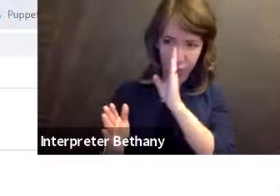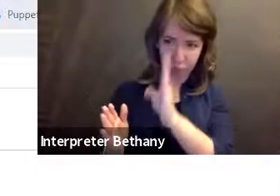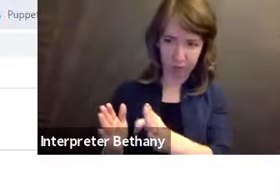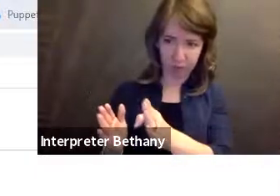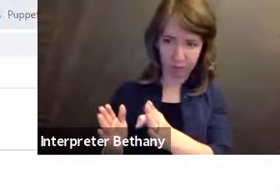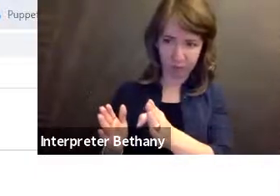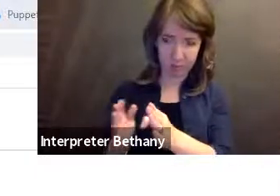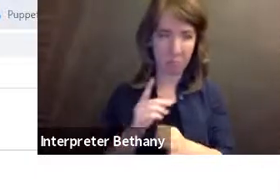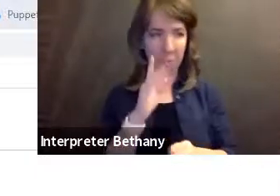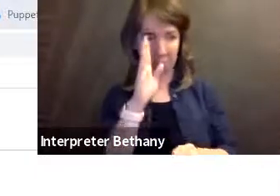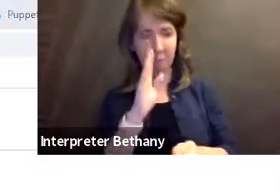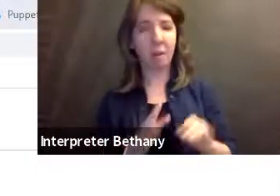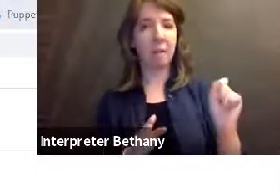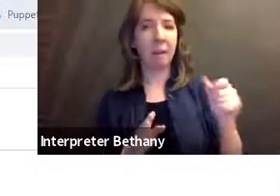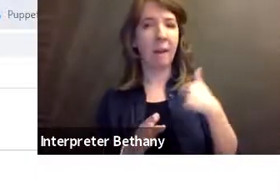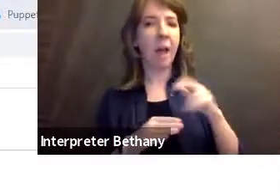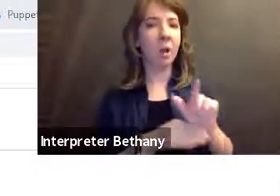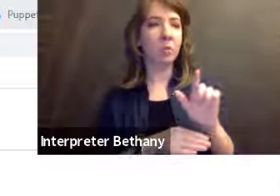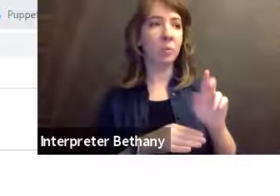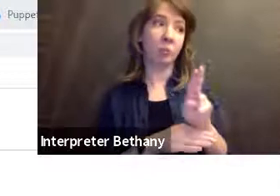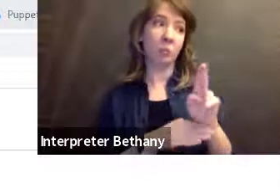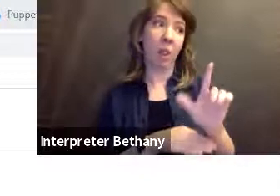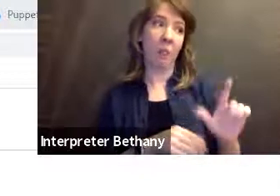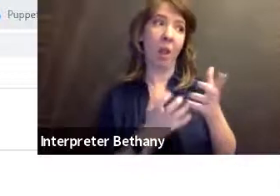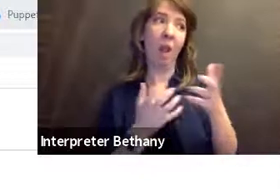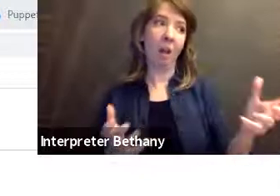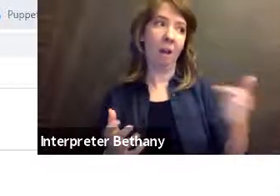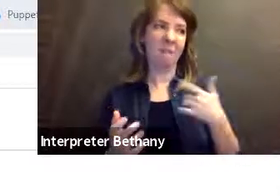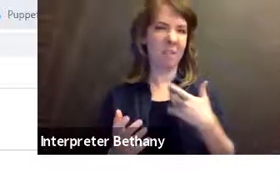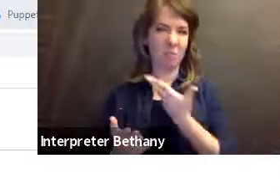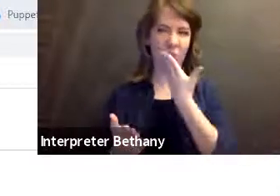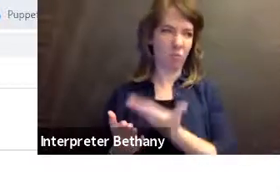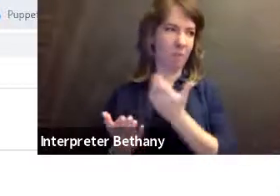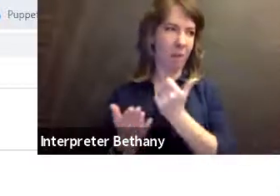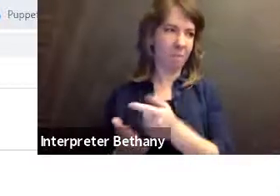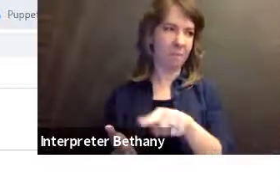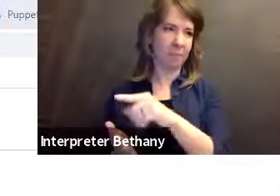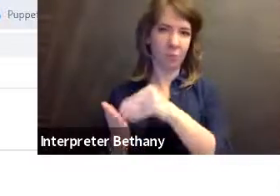Chris Khal: Yeah, I use a library stuff a lot. So I think it'd be a good resource for my students, even if it's just extra credit for them.